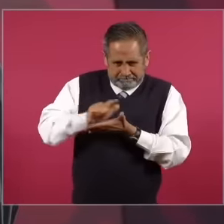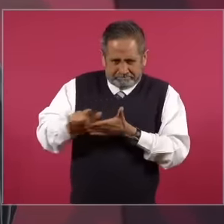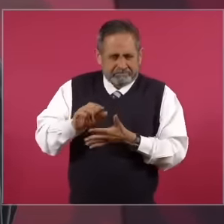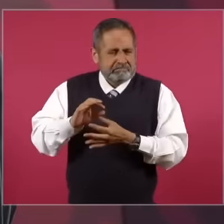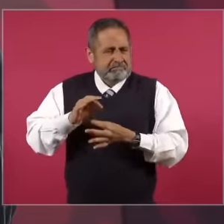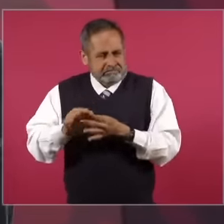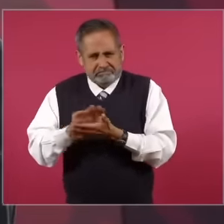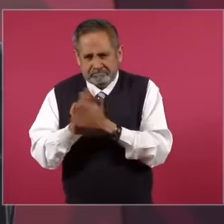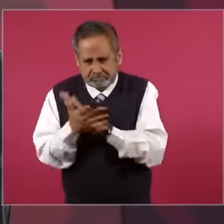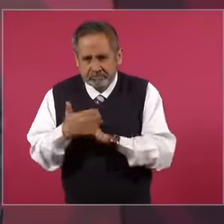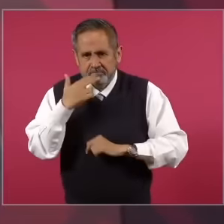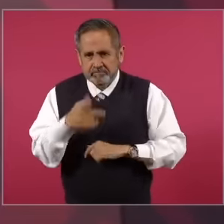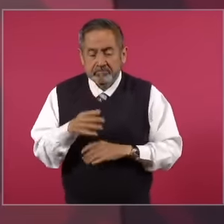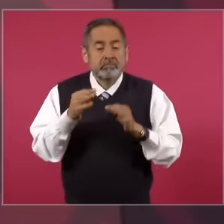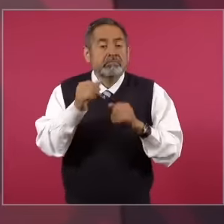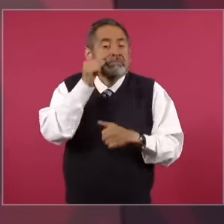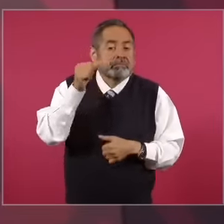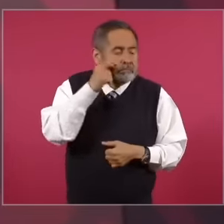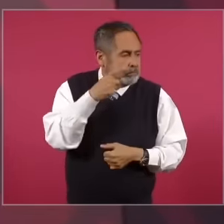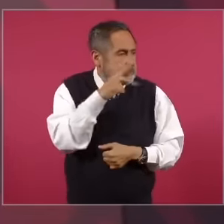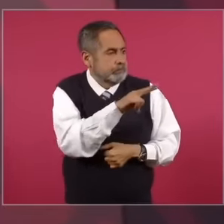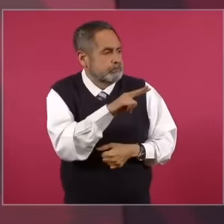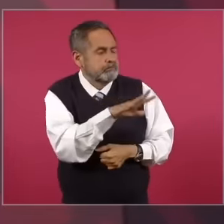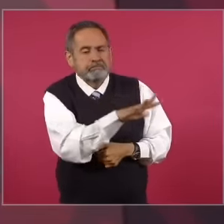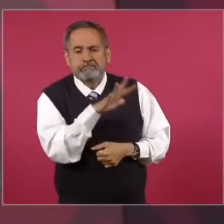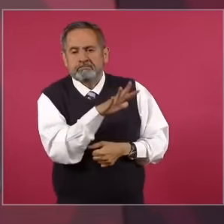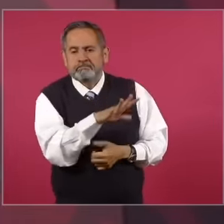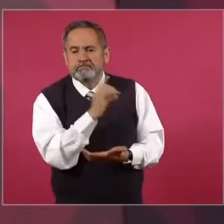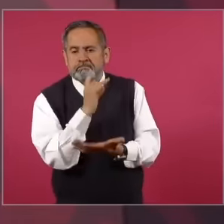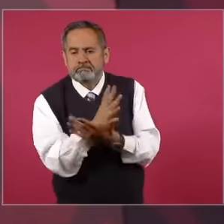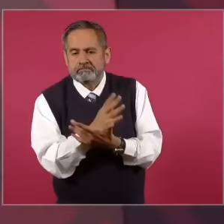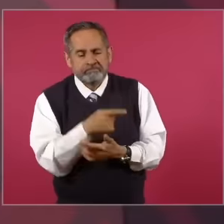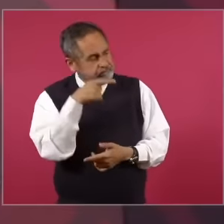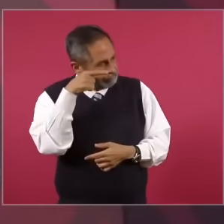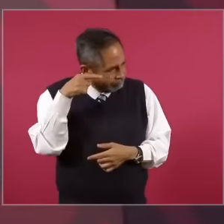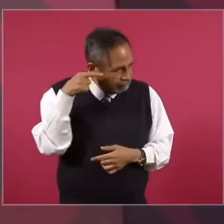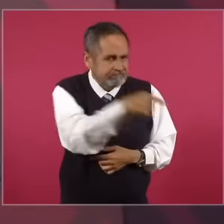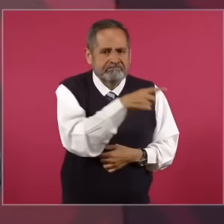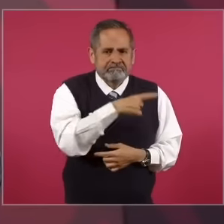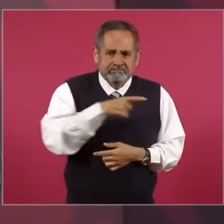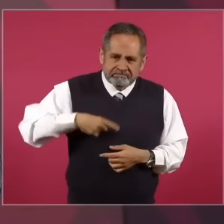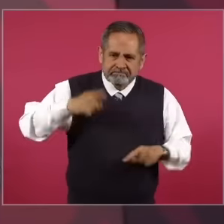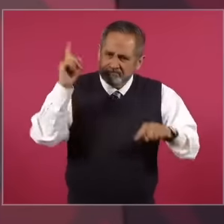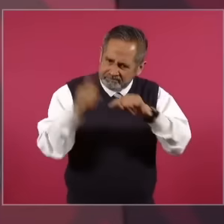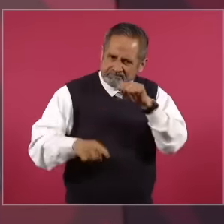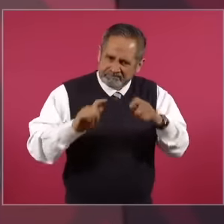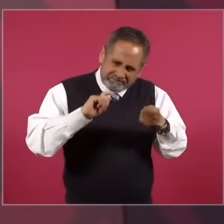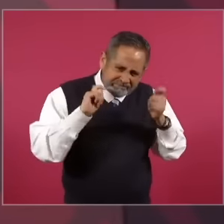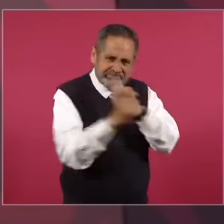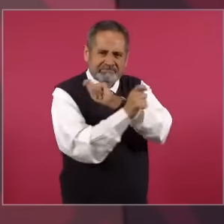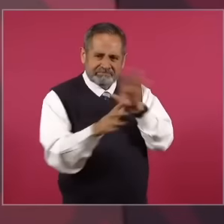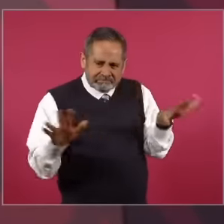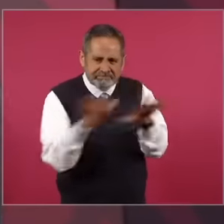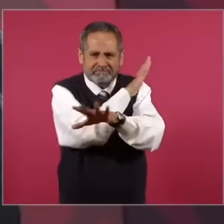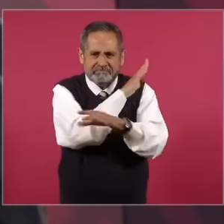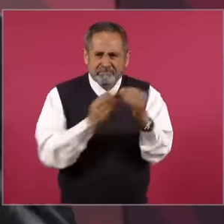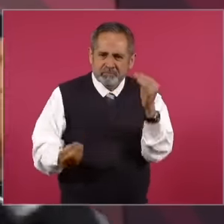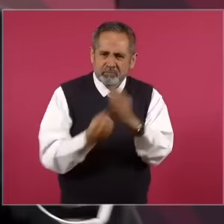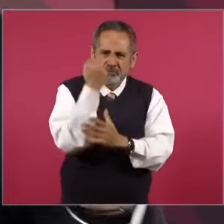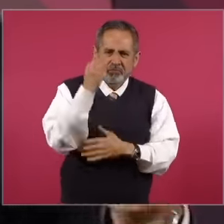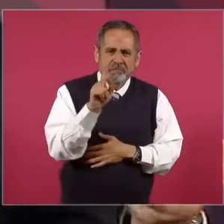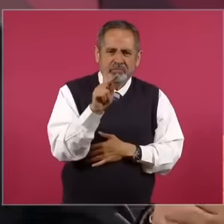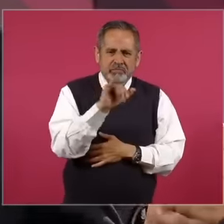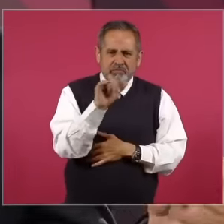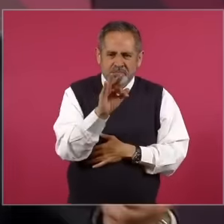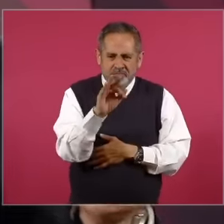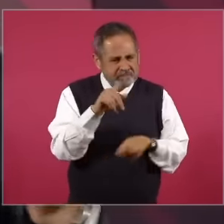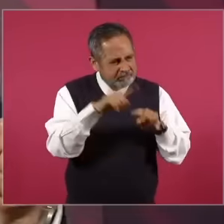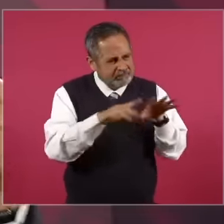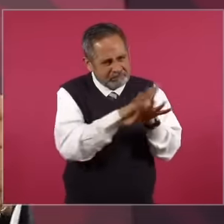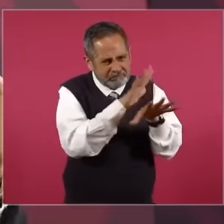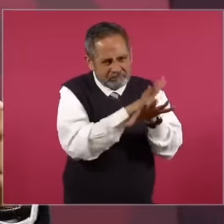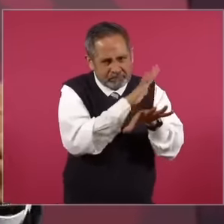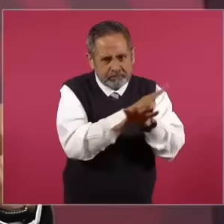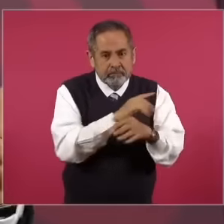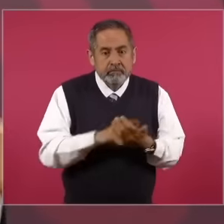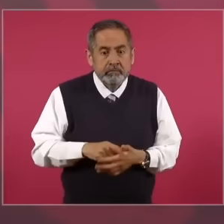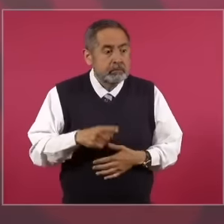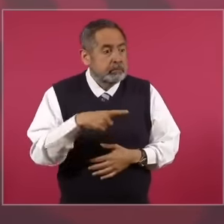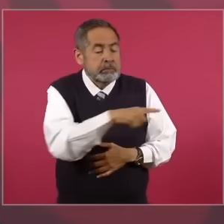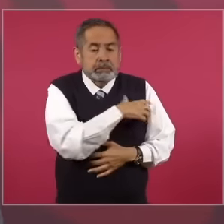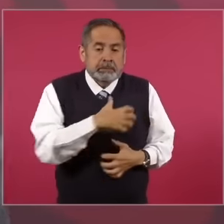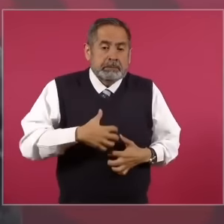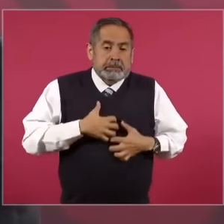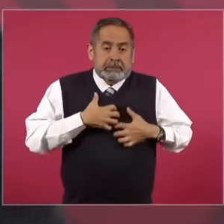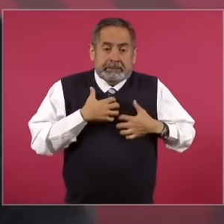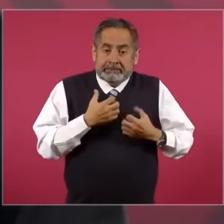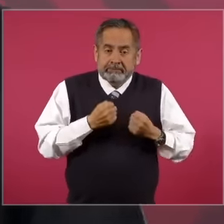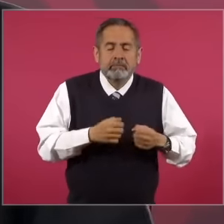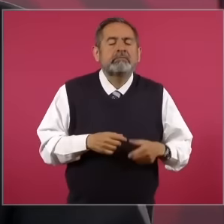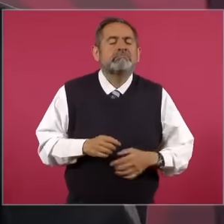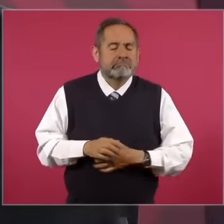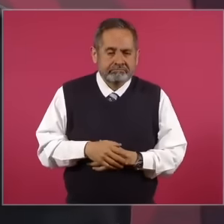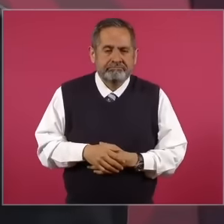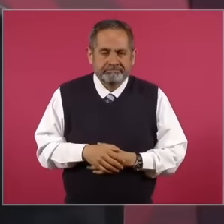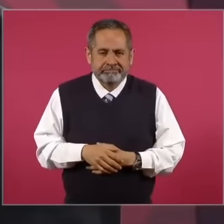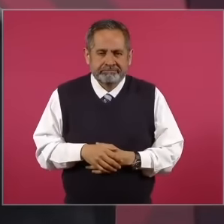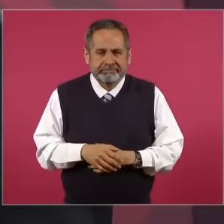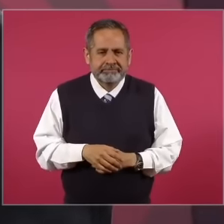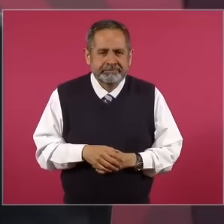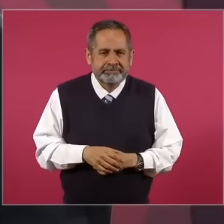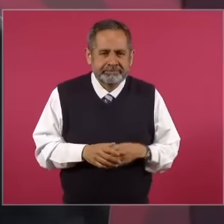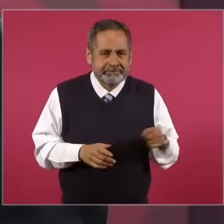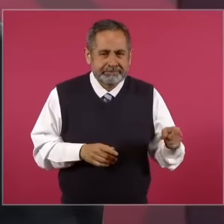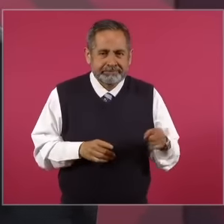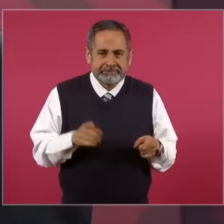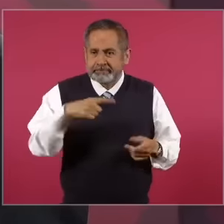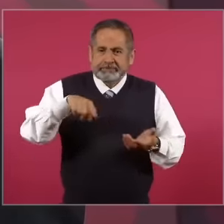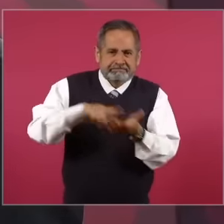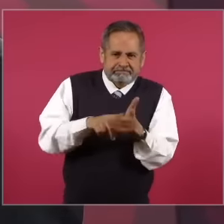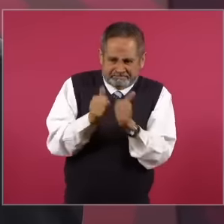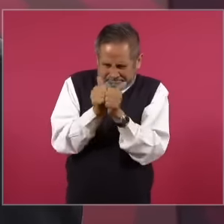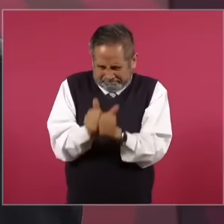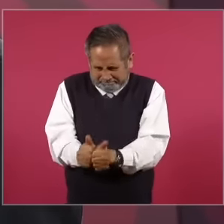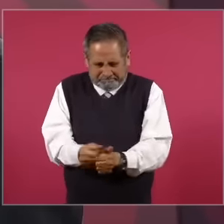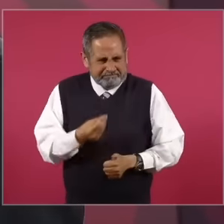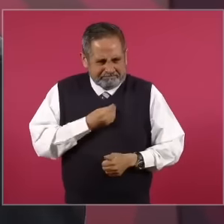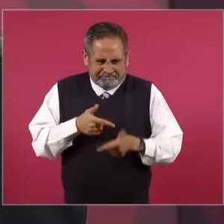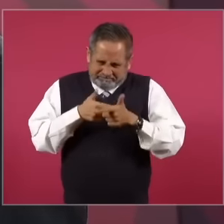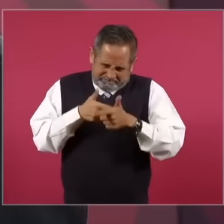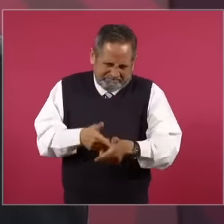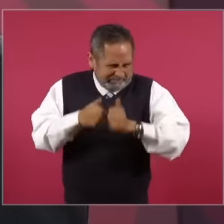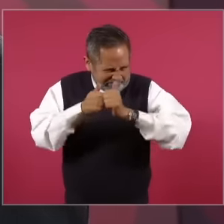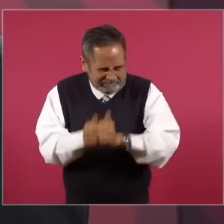it was demonstrated in cleaning up the legislative power that the legislators put up with it. Uh,